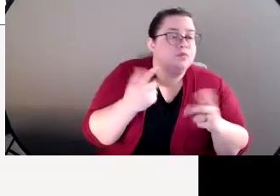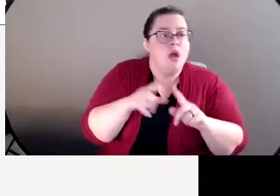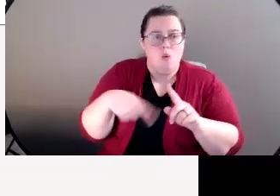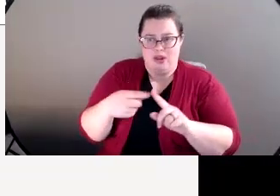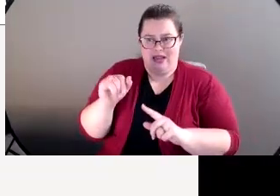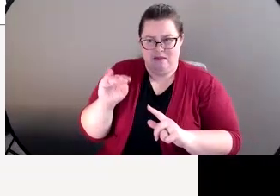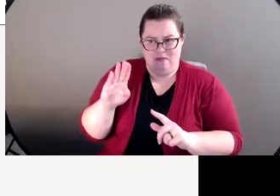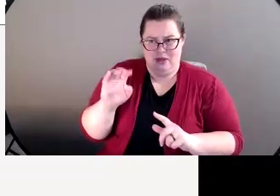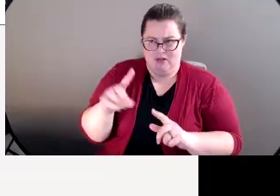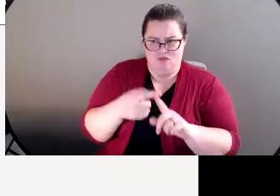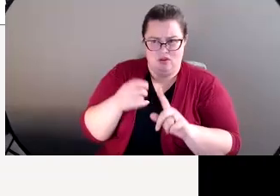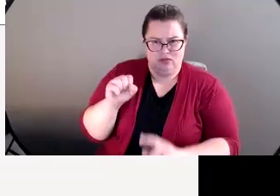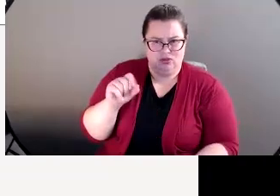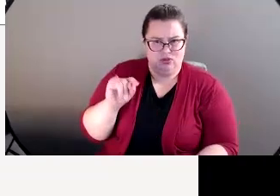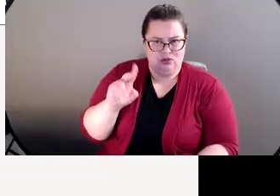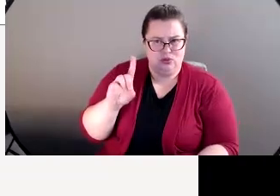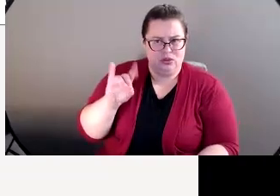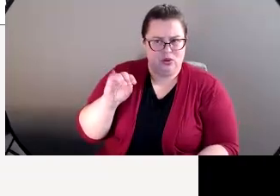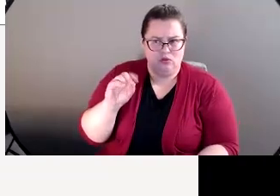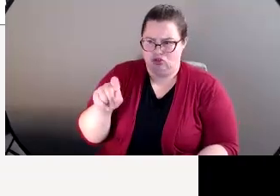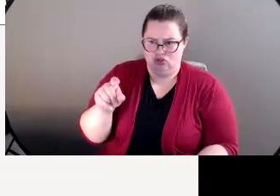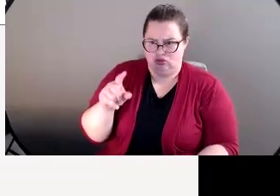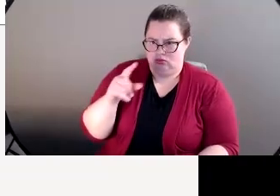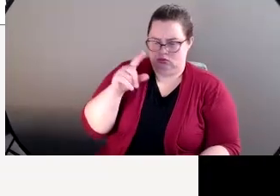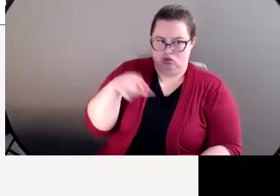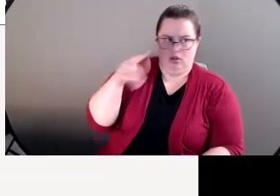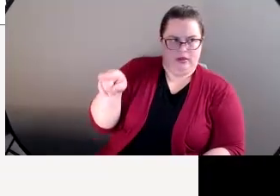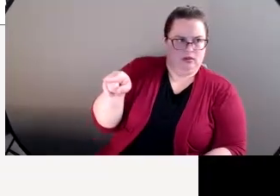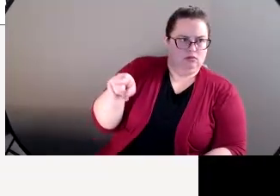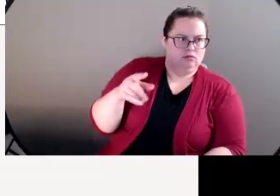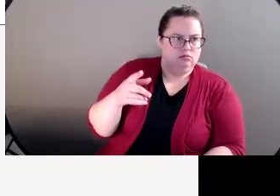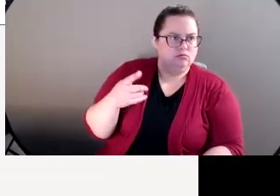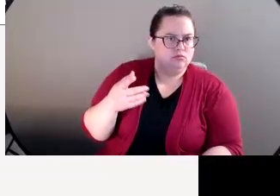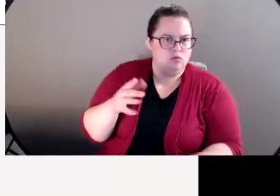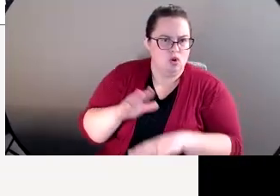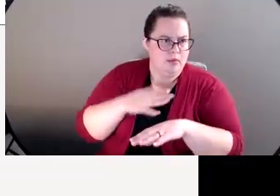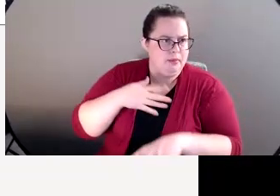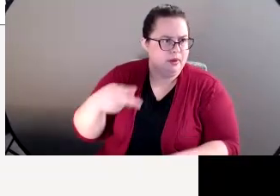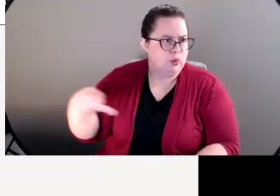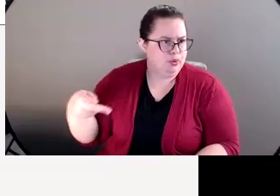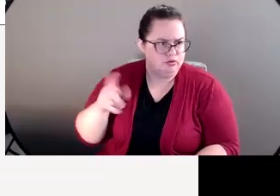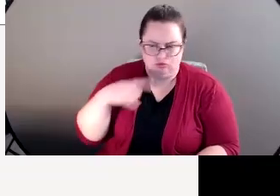from Studio and everything, it should have the entire player. Just like how it shows here on my screen. Yeah. Okay. Okay.